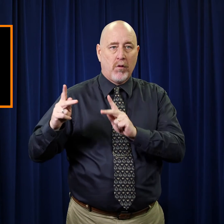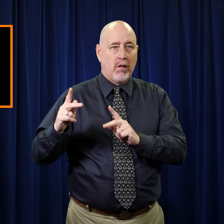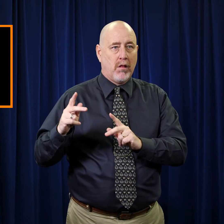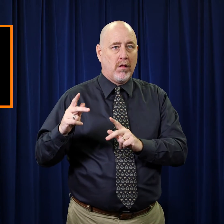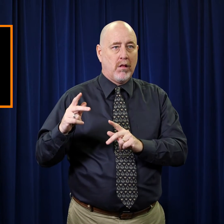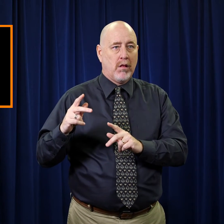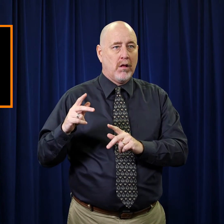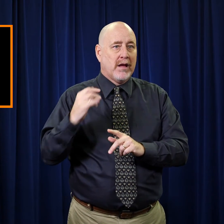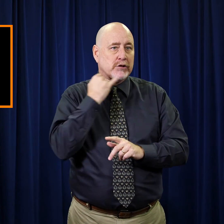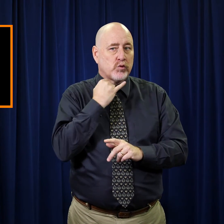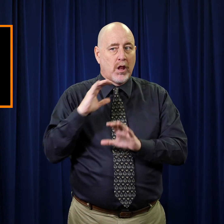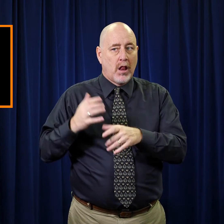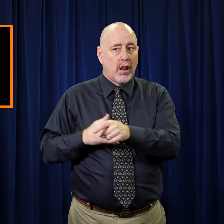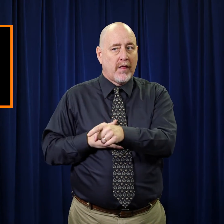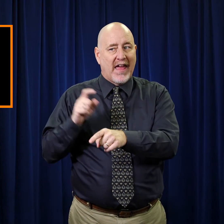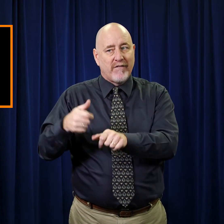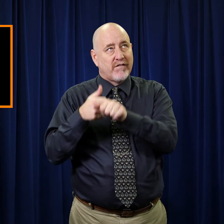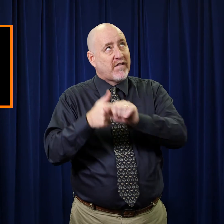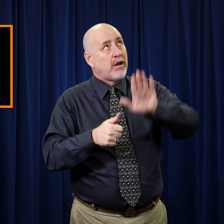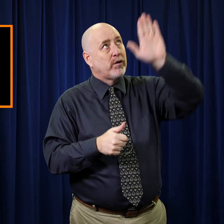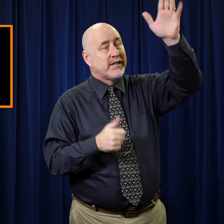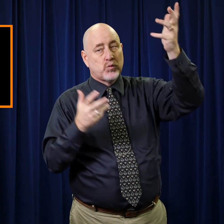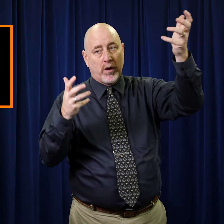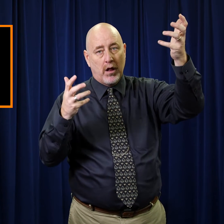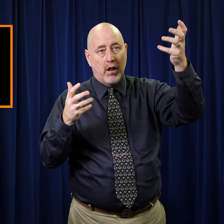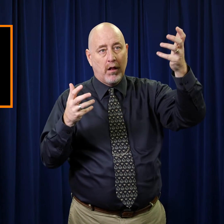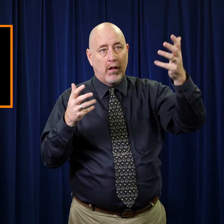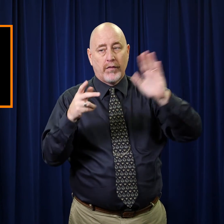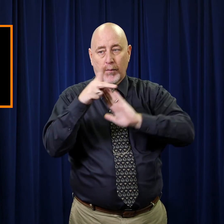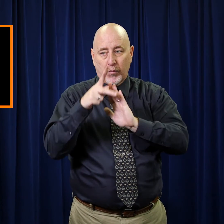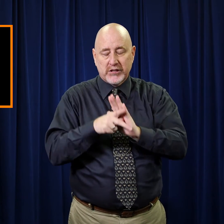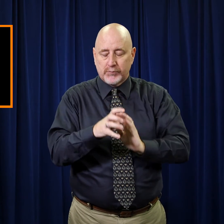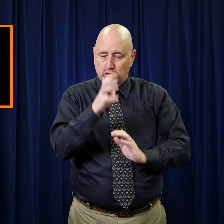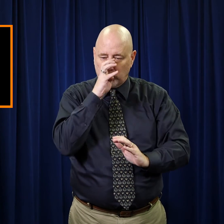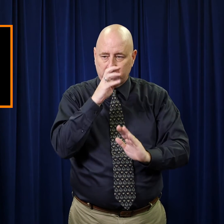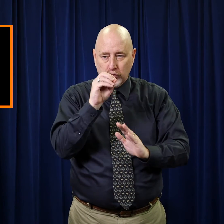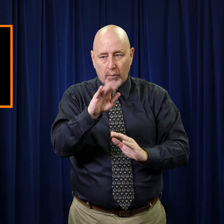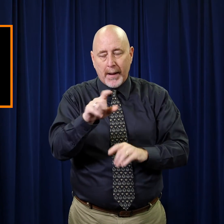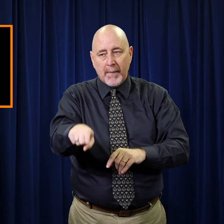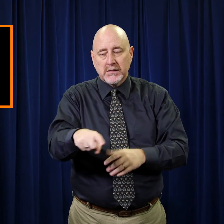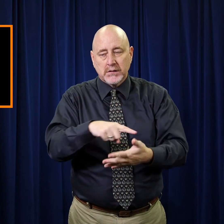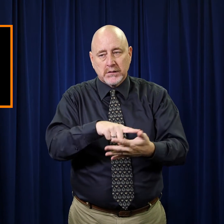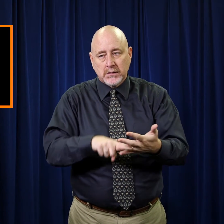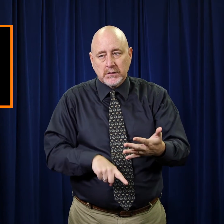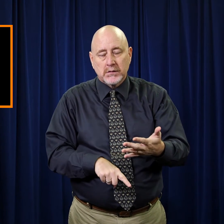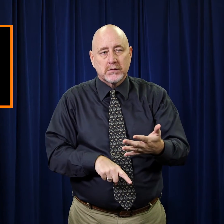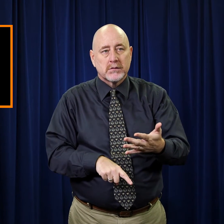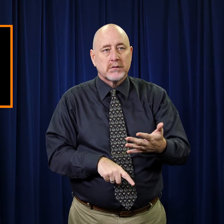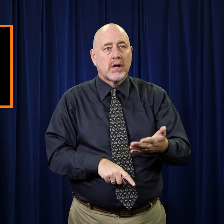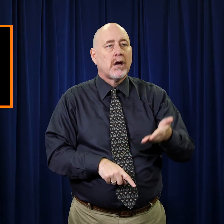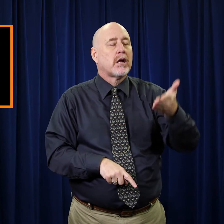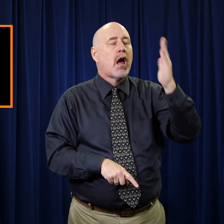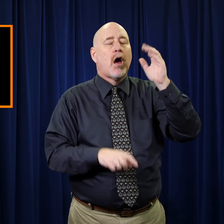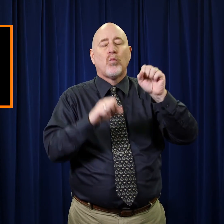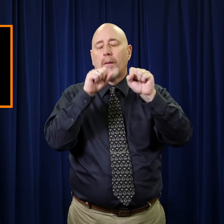generation that Israelites have to follow God's Will—the principles of strict obedience have to be followed.